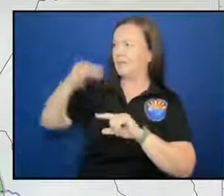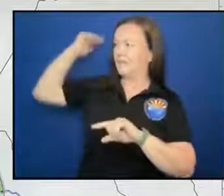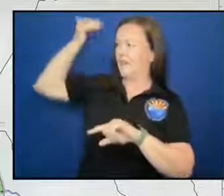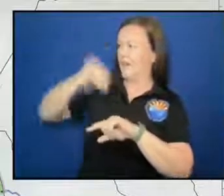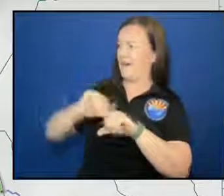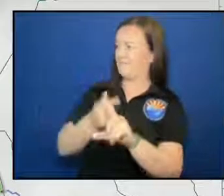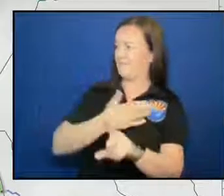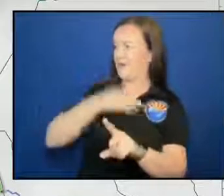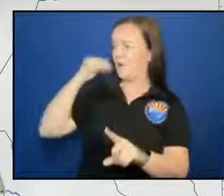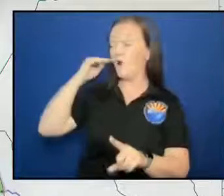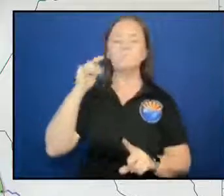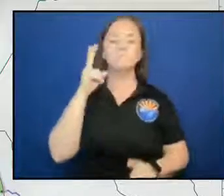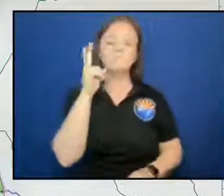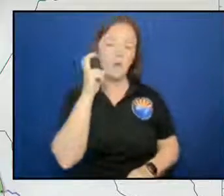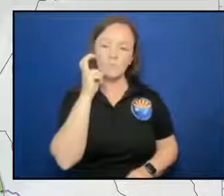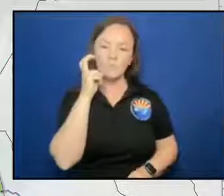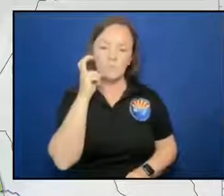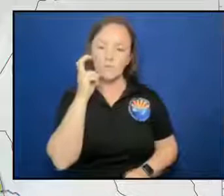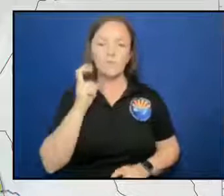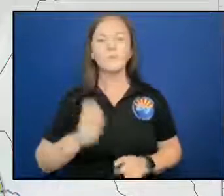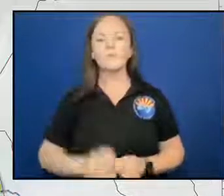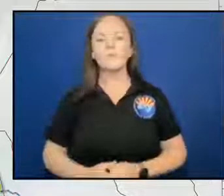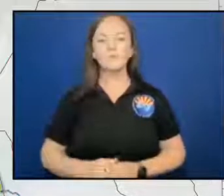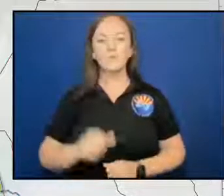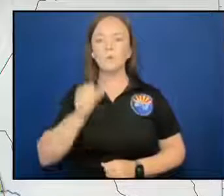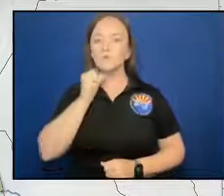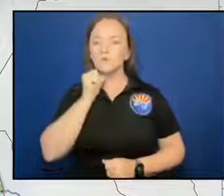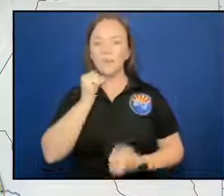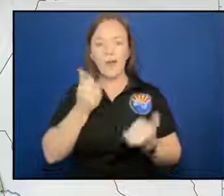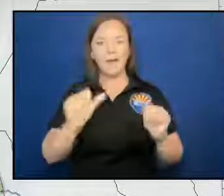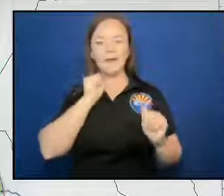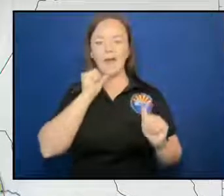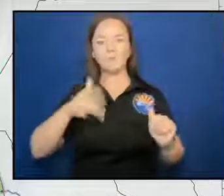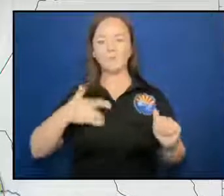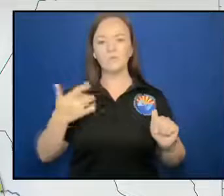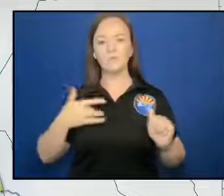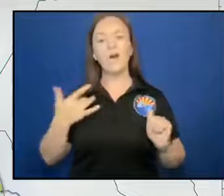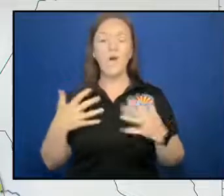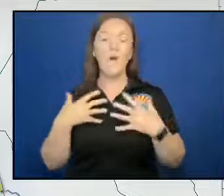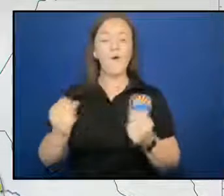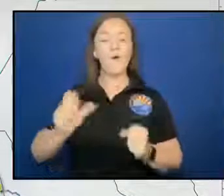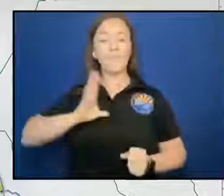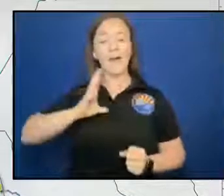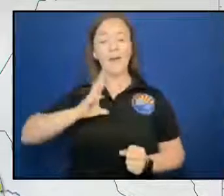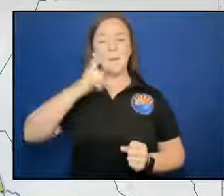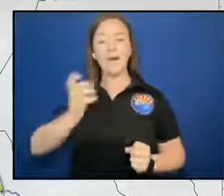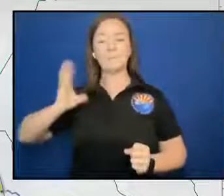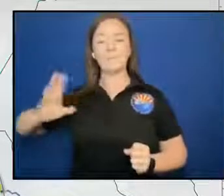INFORMATION THAT IS COMING OUT ON THE COUNTY PAGES TO ALL EFFECTED COUNTIES TO OUR FACEBOOK